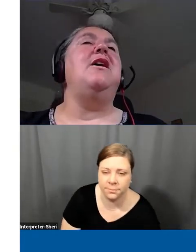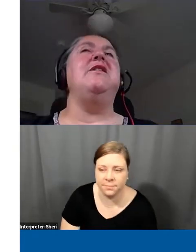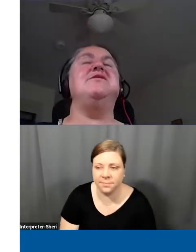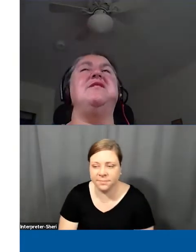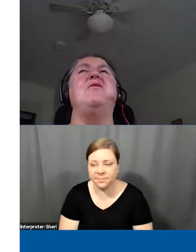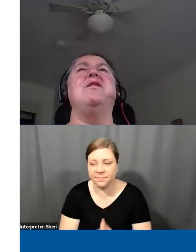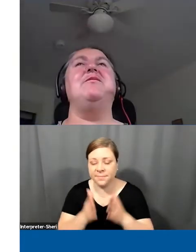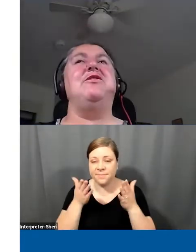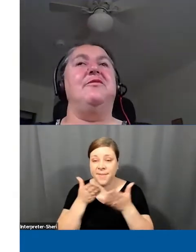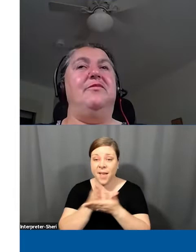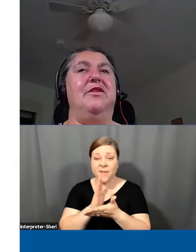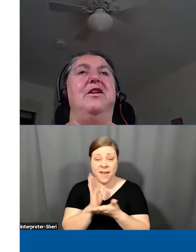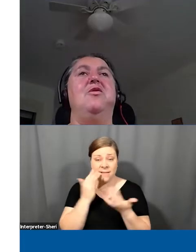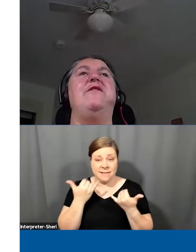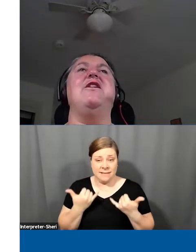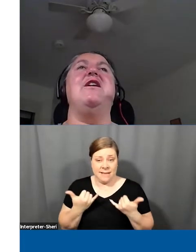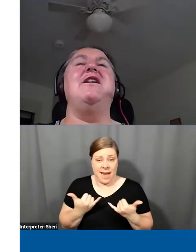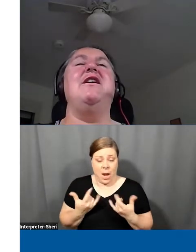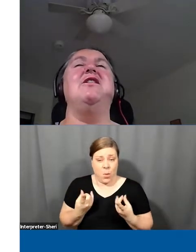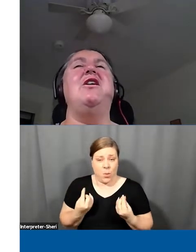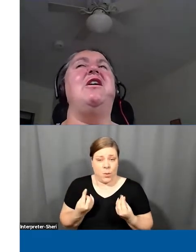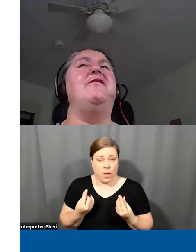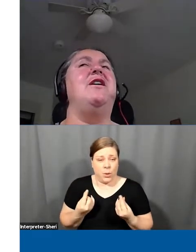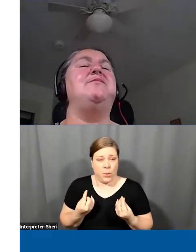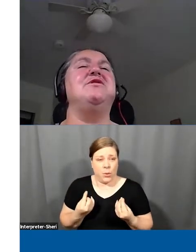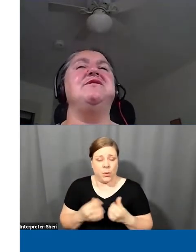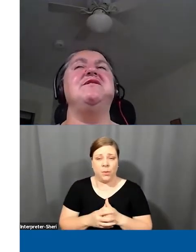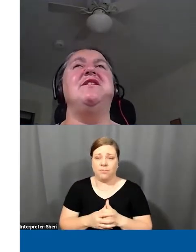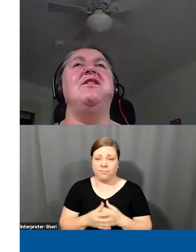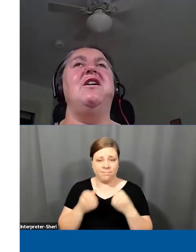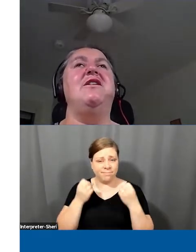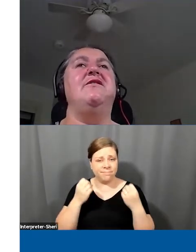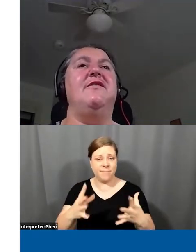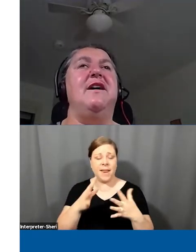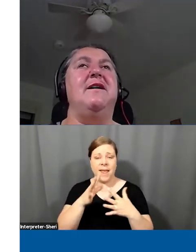All right, so now what can we do? We've got a lot of options and a lot of...